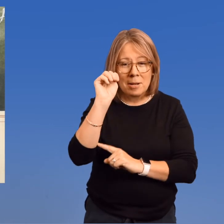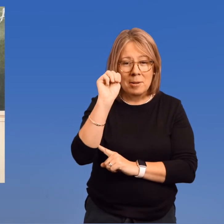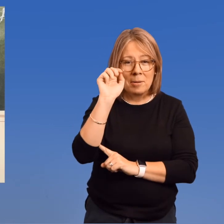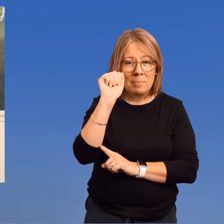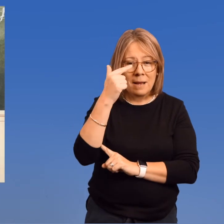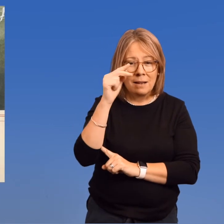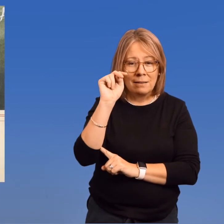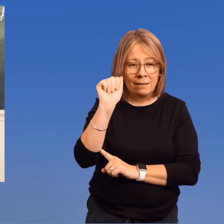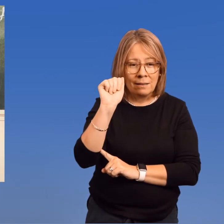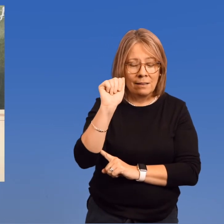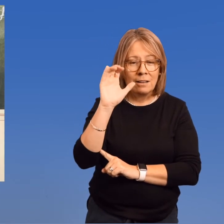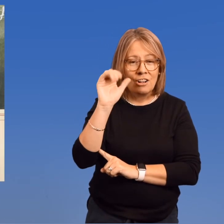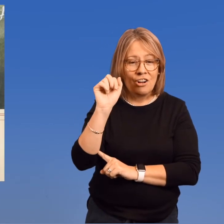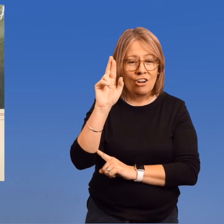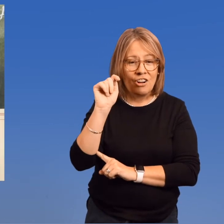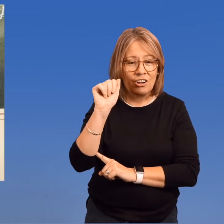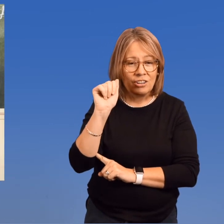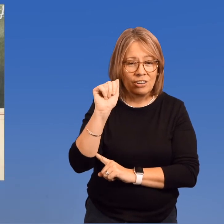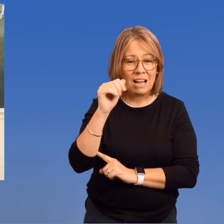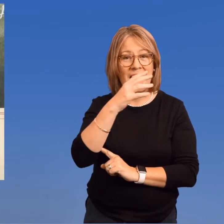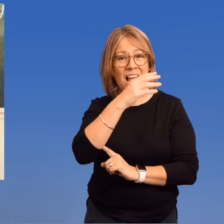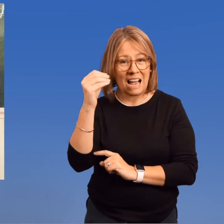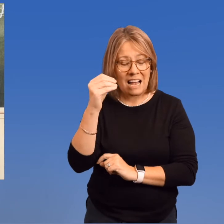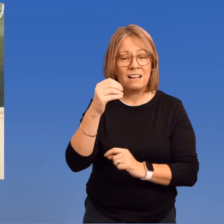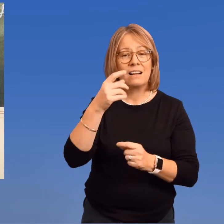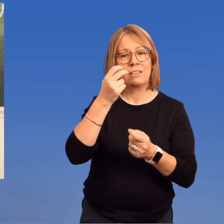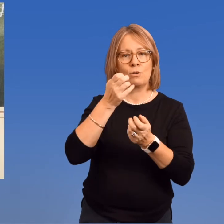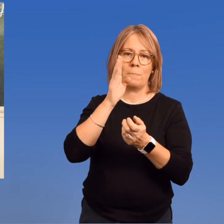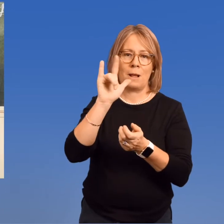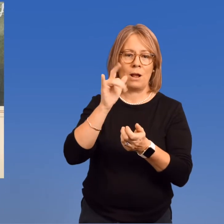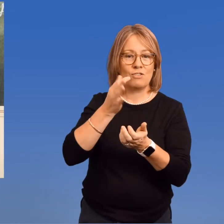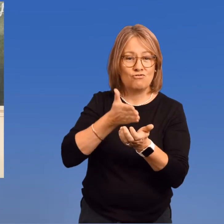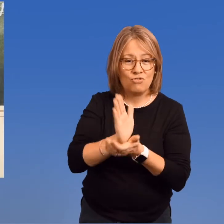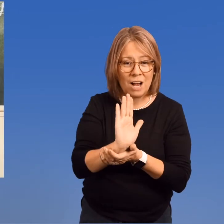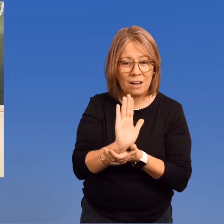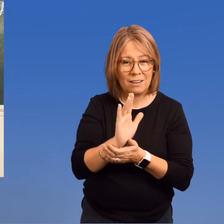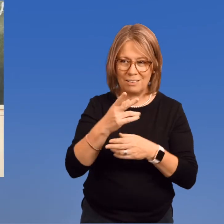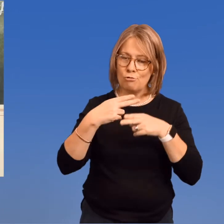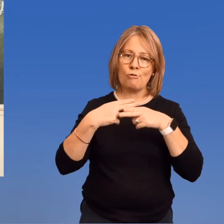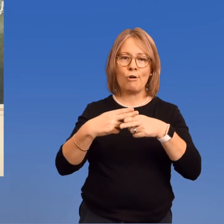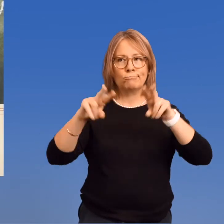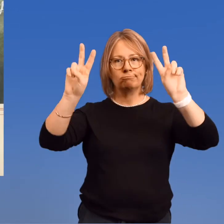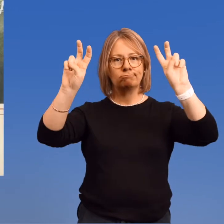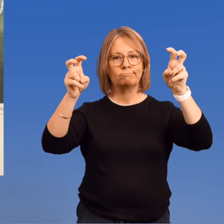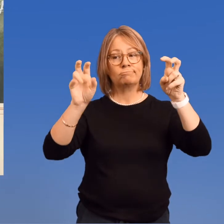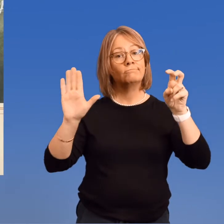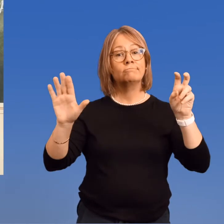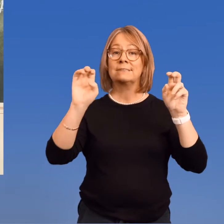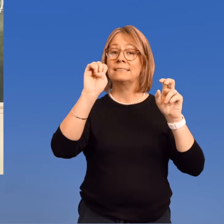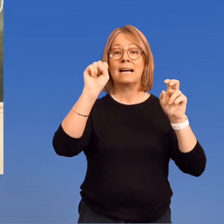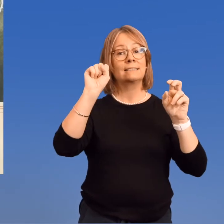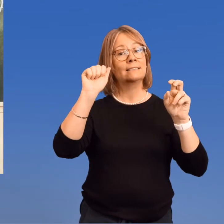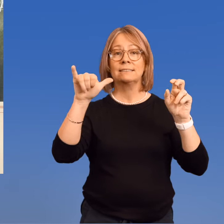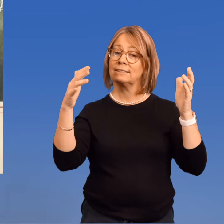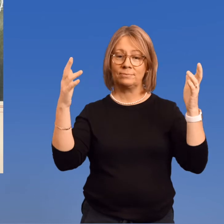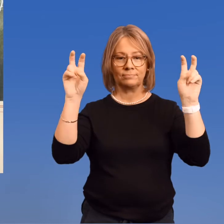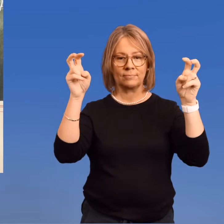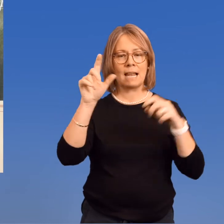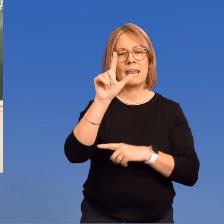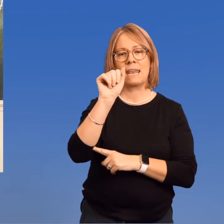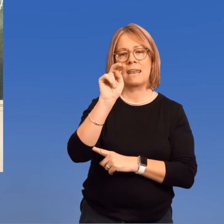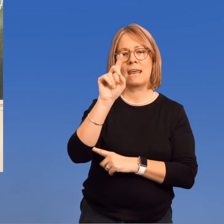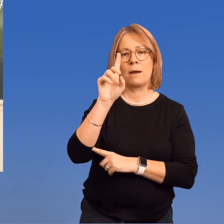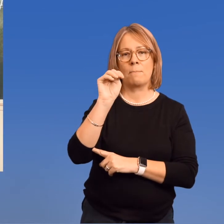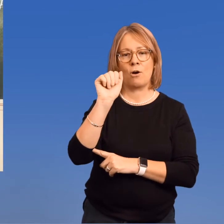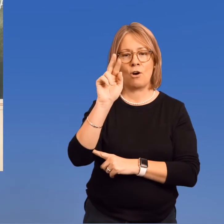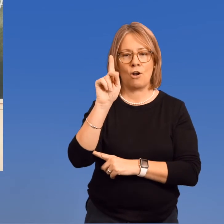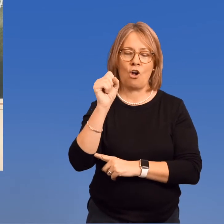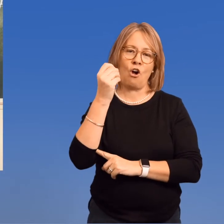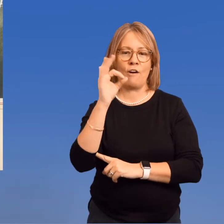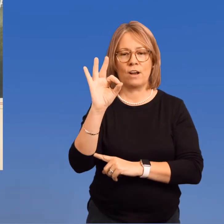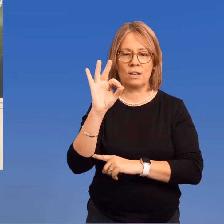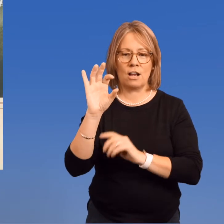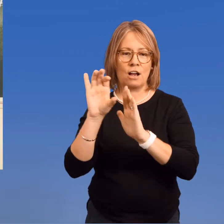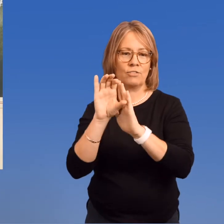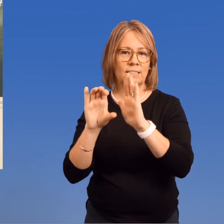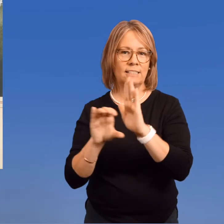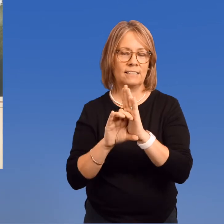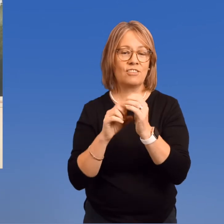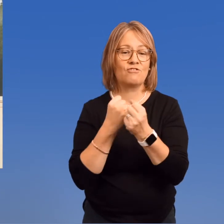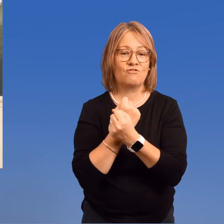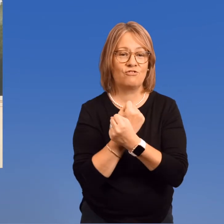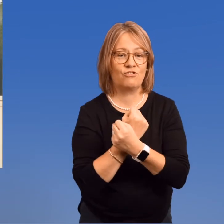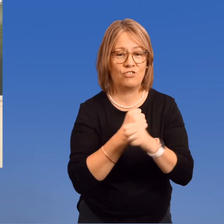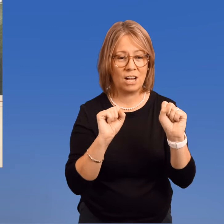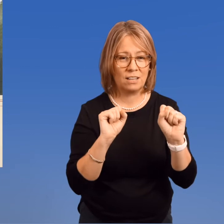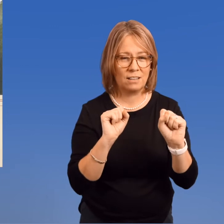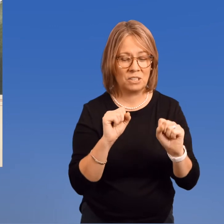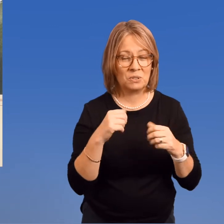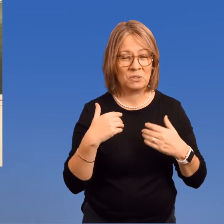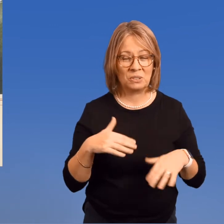about the Magna Carta and the Bill of Rights called Landmarks of Constitutional Freedom,